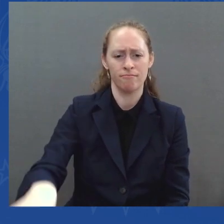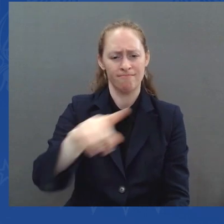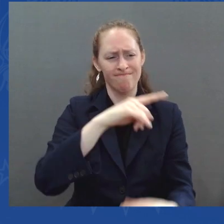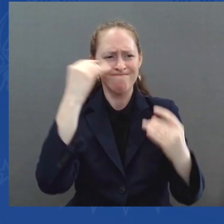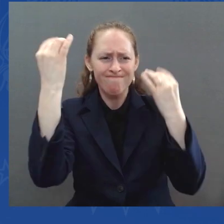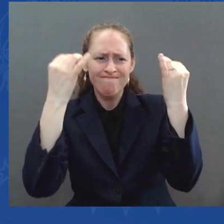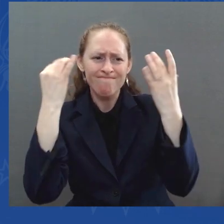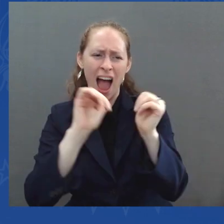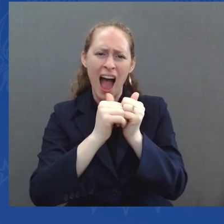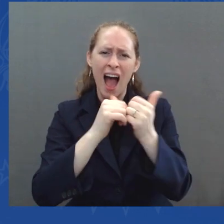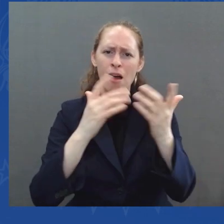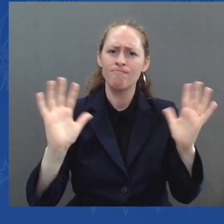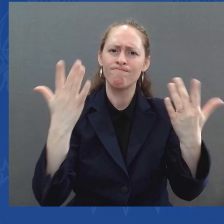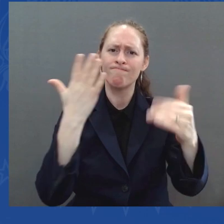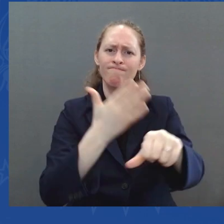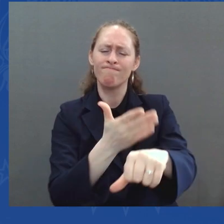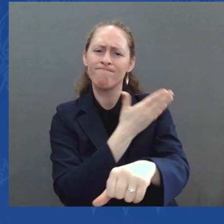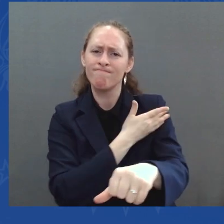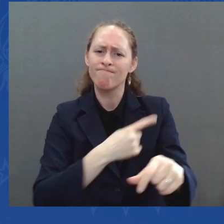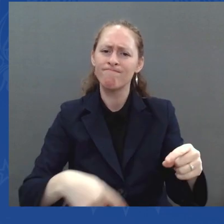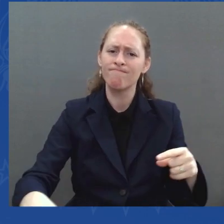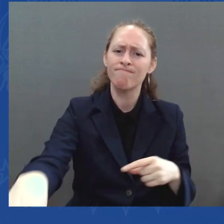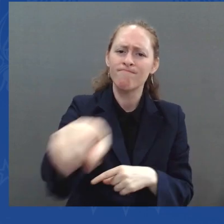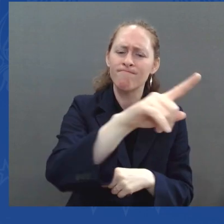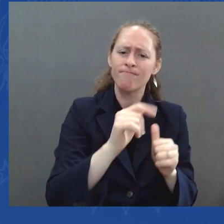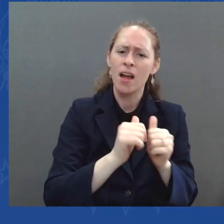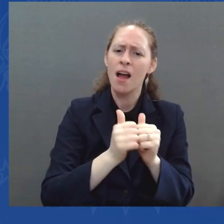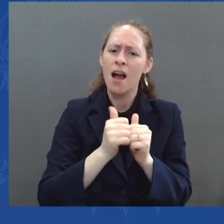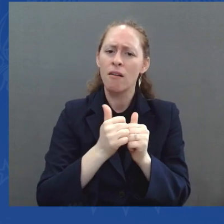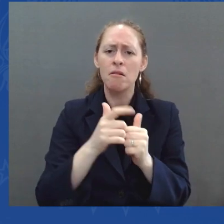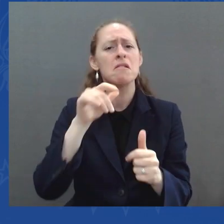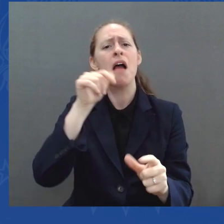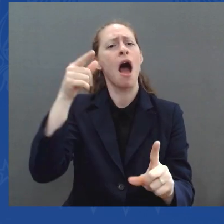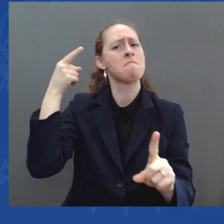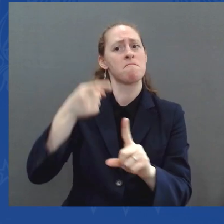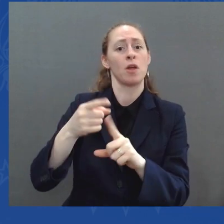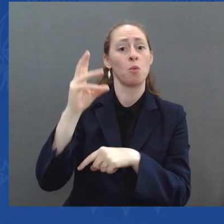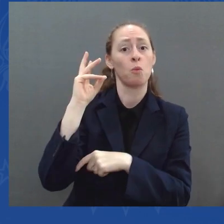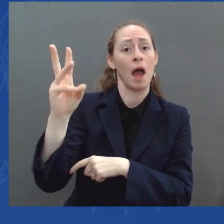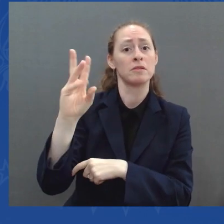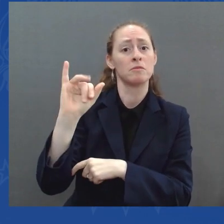There were a lot of people who looked after our families that I will always be grateful to.